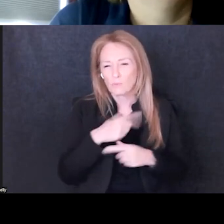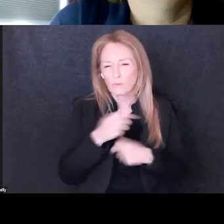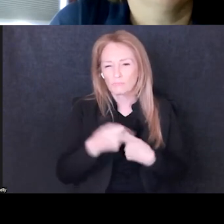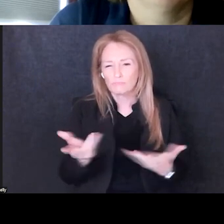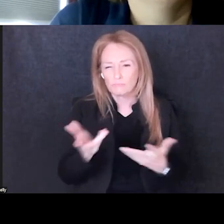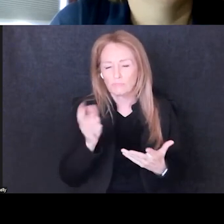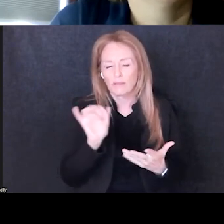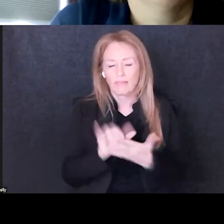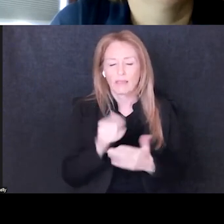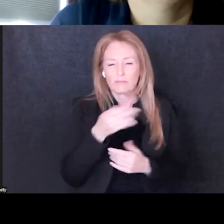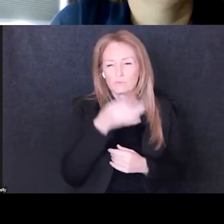I THINK ECONOMIES OF SCALE IS IMPORTANT.